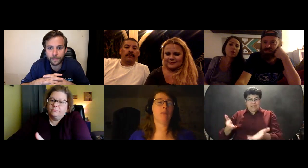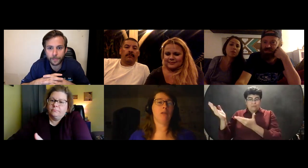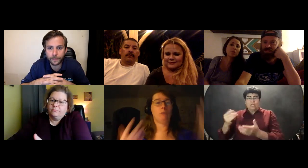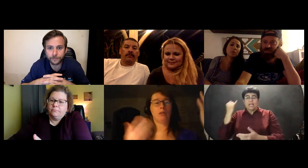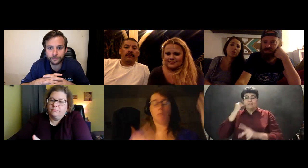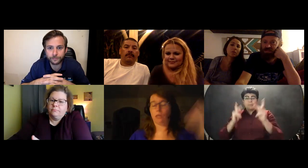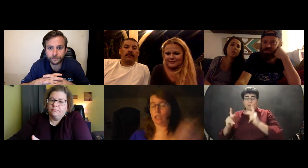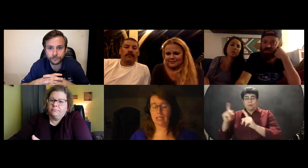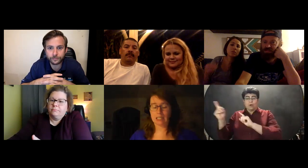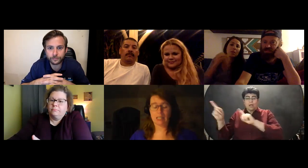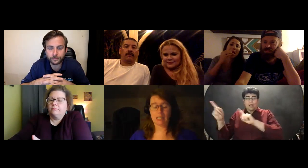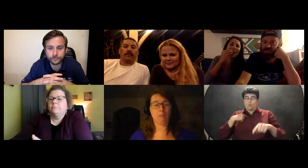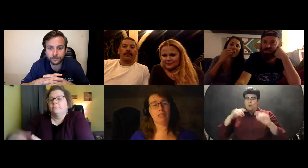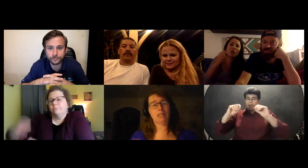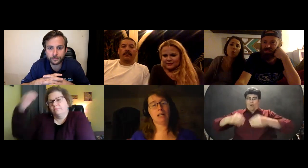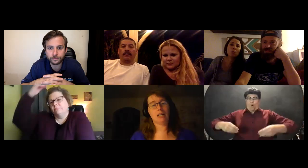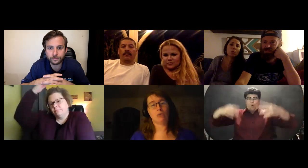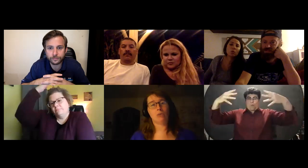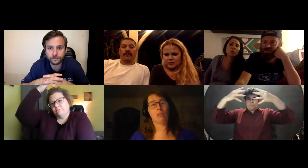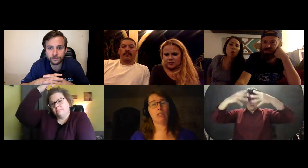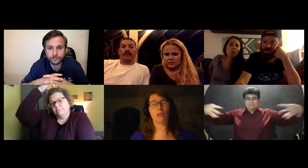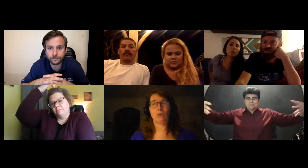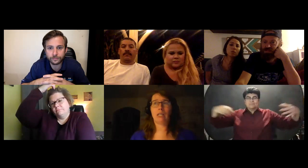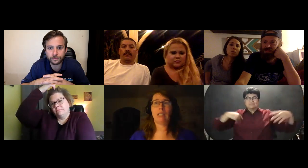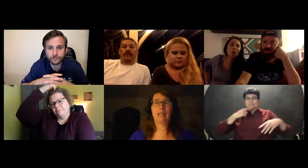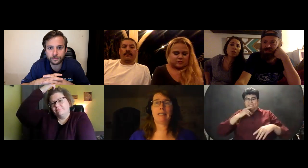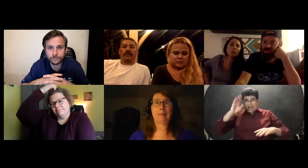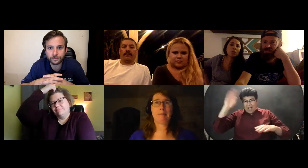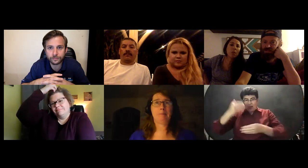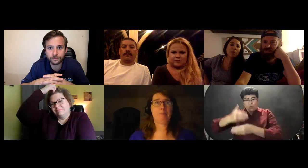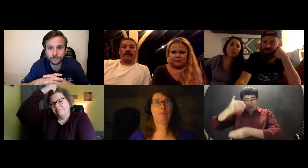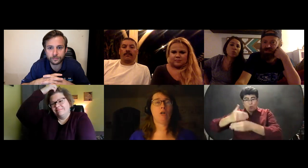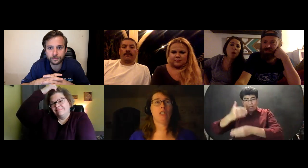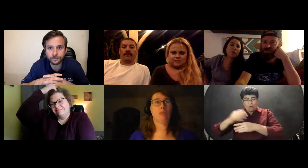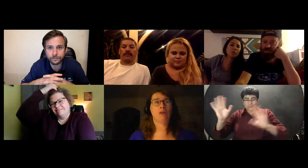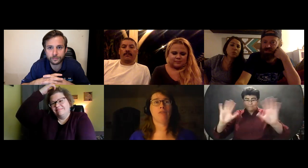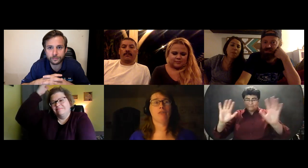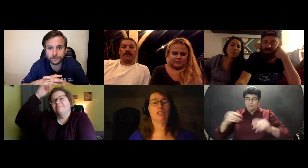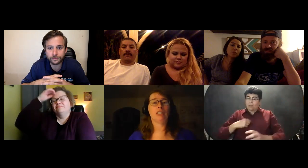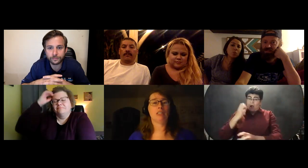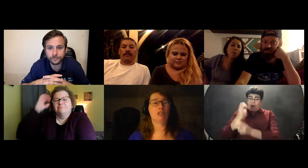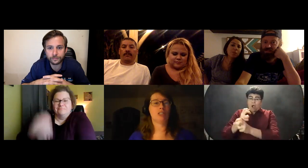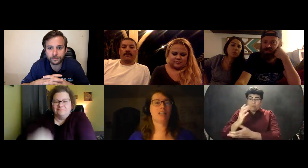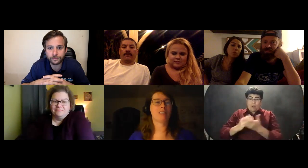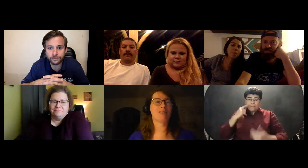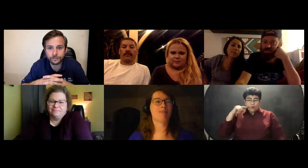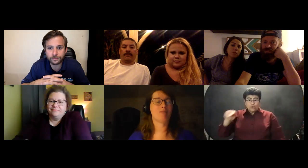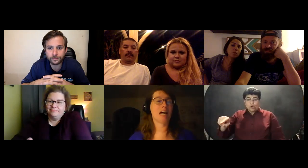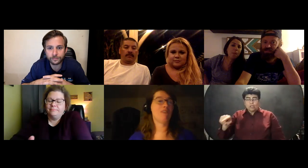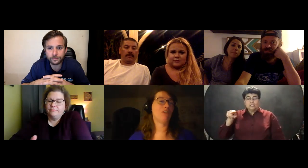open up our shades and we say hi through the window the hardest part for her is she hasn't